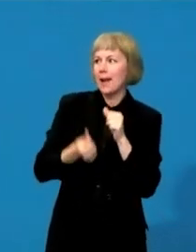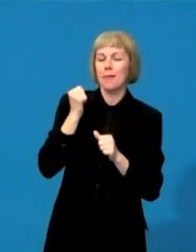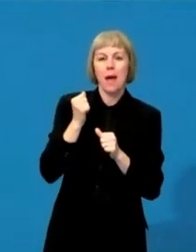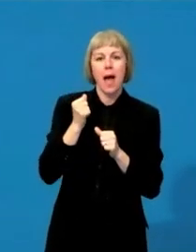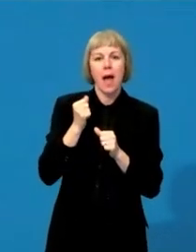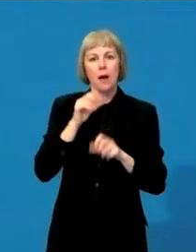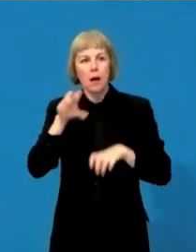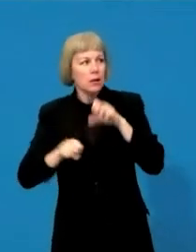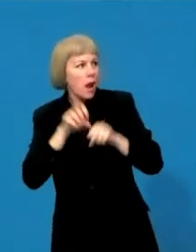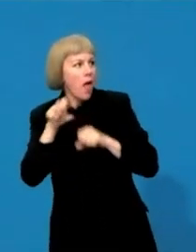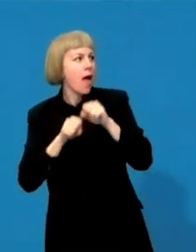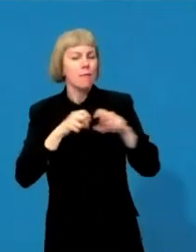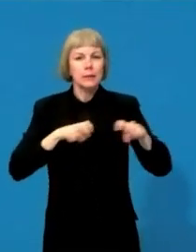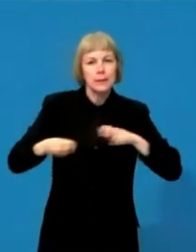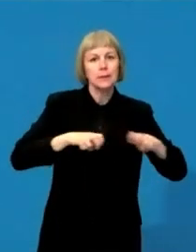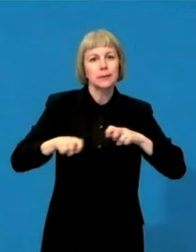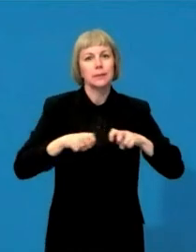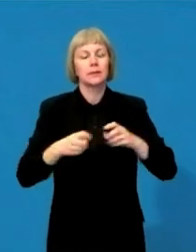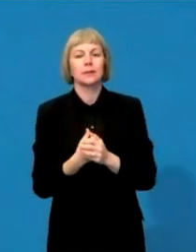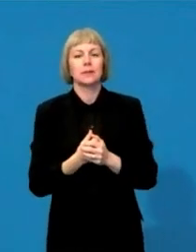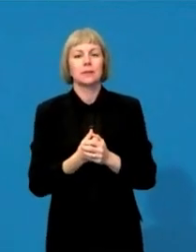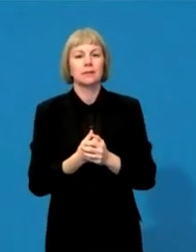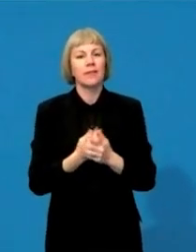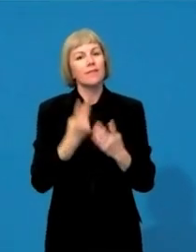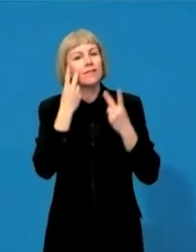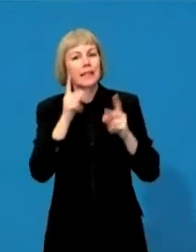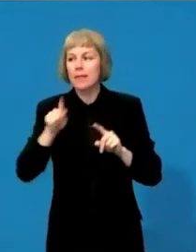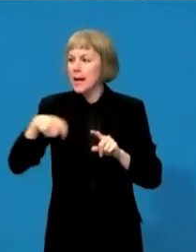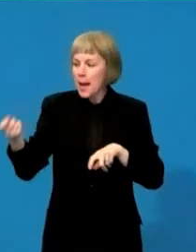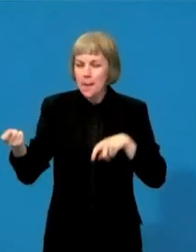But, yeah, they still tend to go to the neighbour's house or --